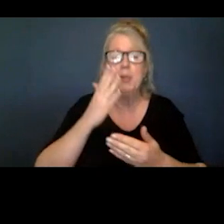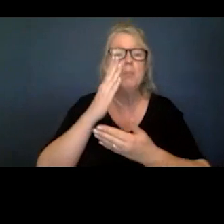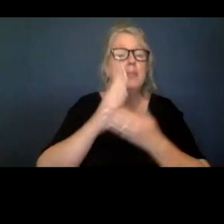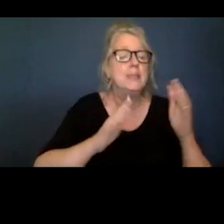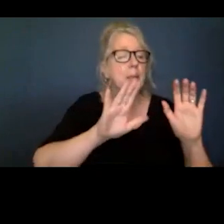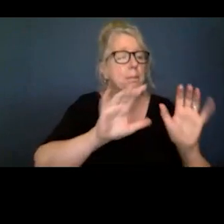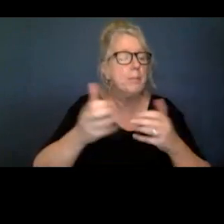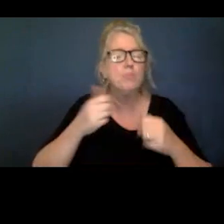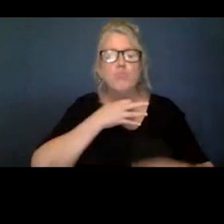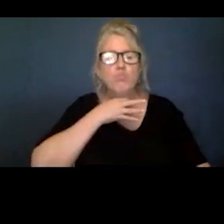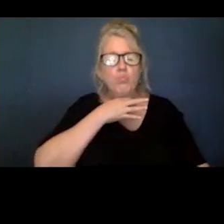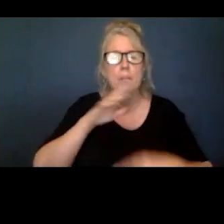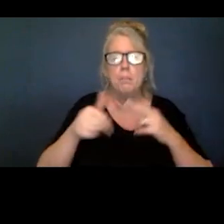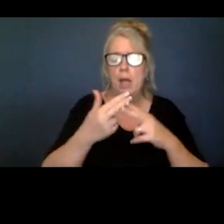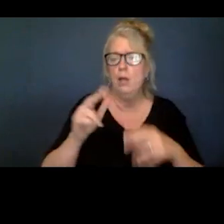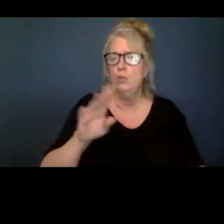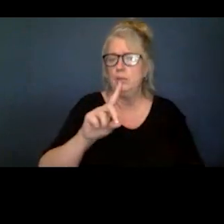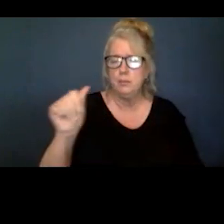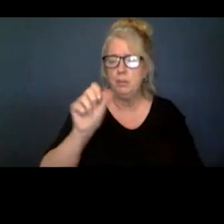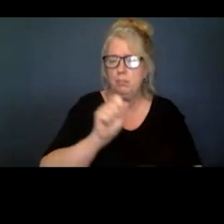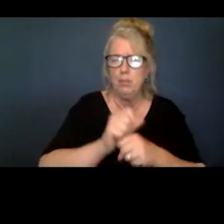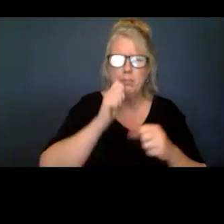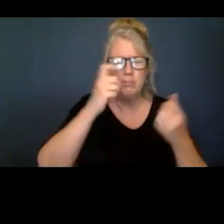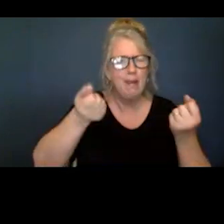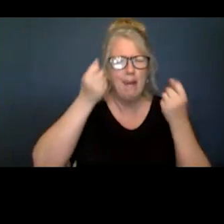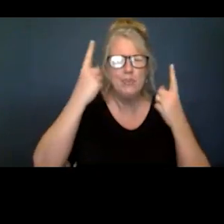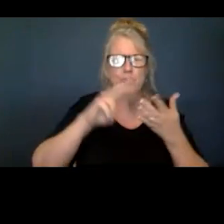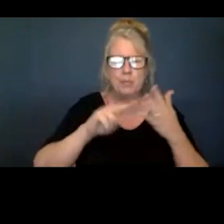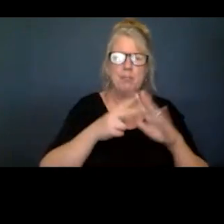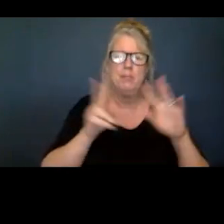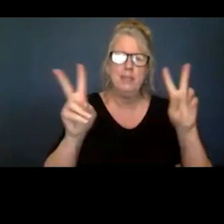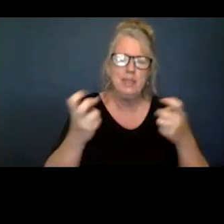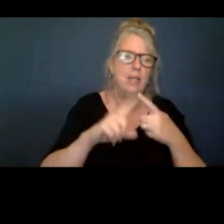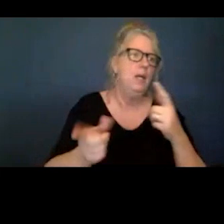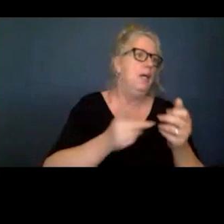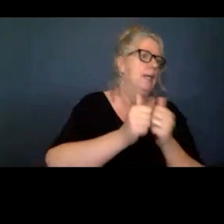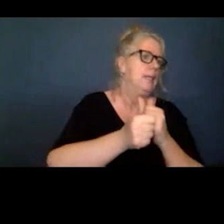about disability employment that don't understand the phrases, competitive integrated employment,